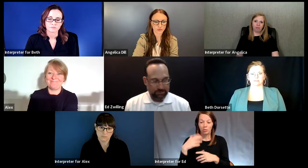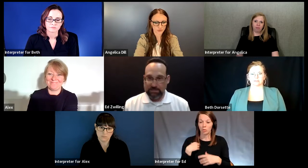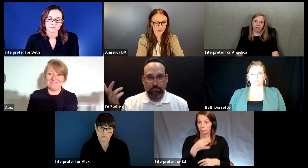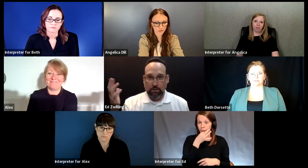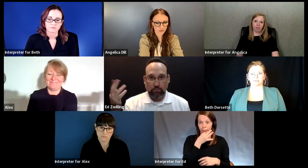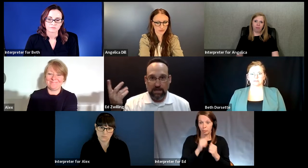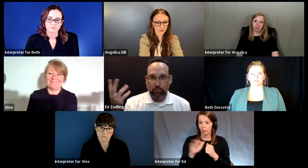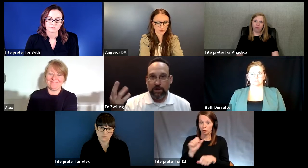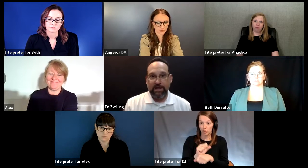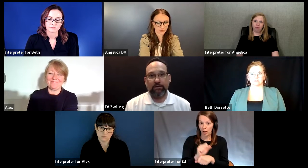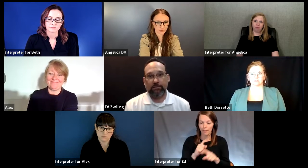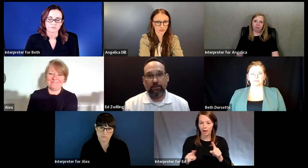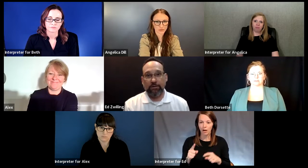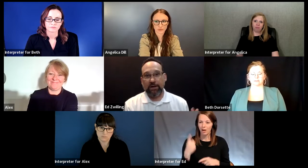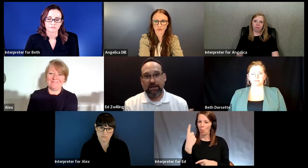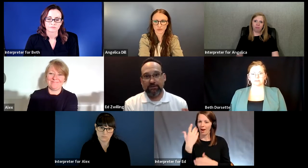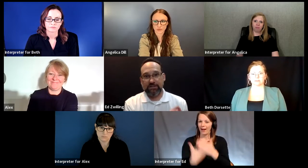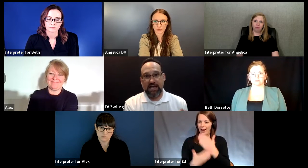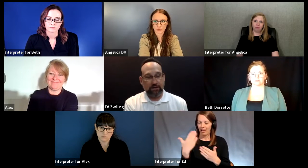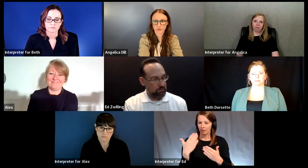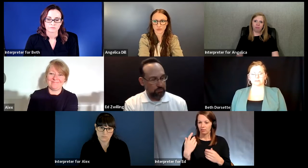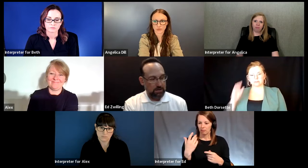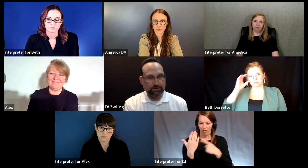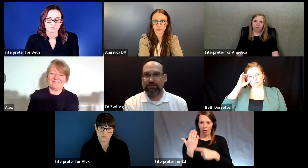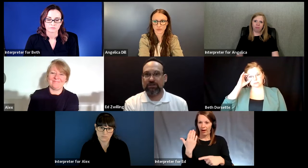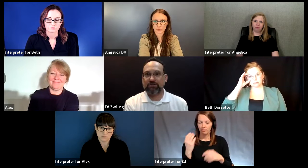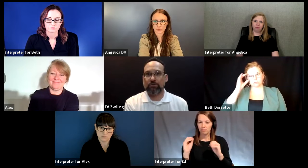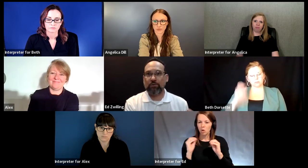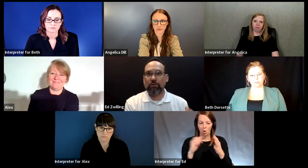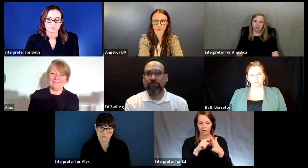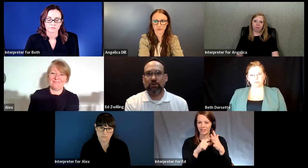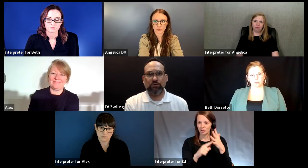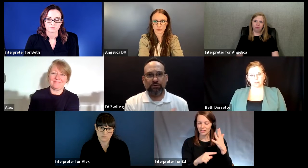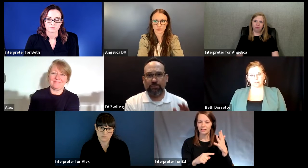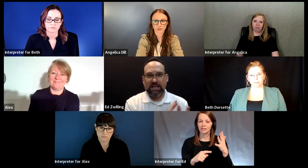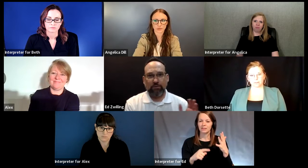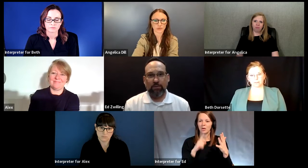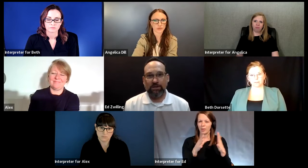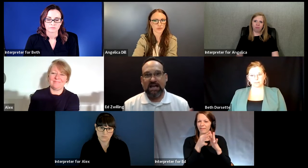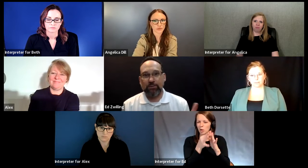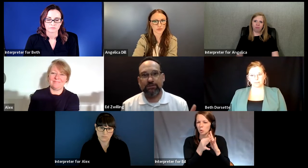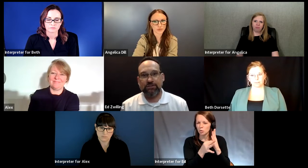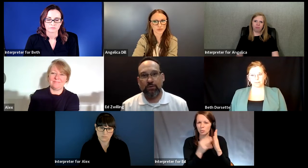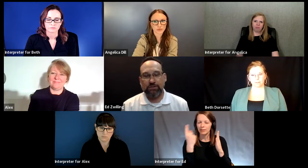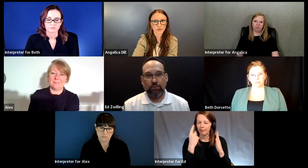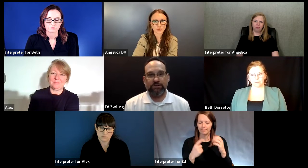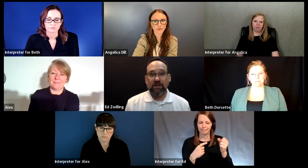But she only had one hand. Her other hand she had no digits or they were fused. I can't remember exactly what the situation was.